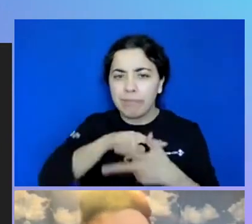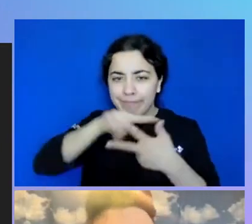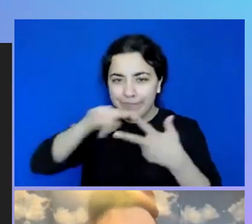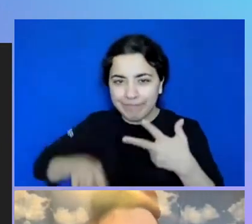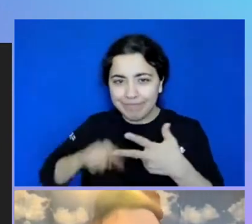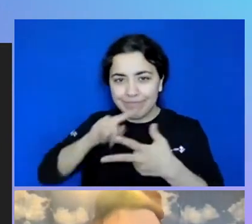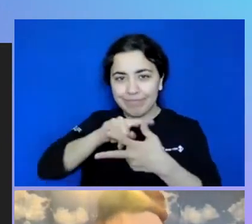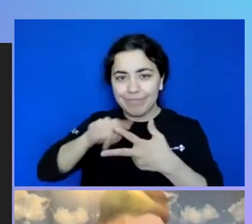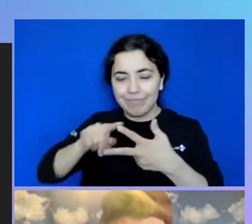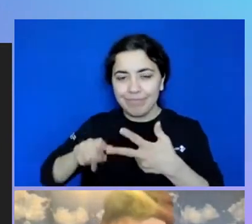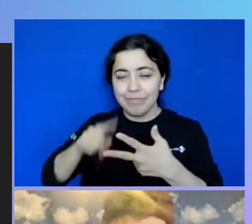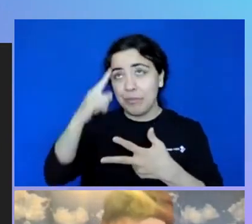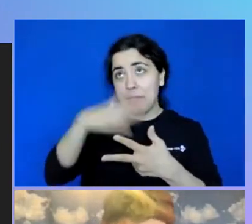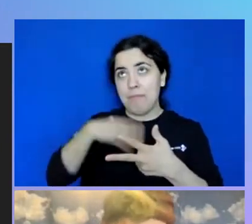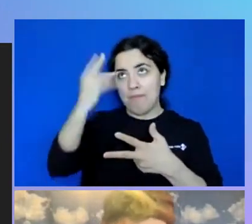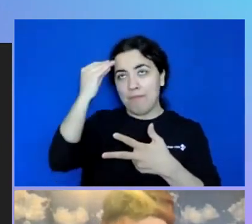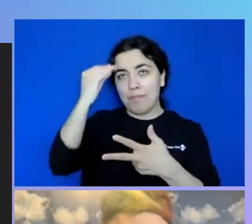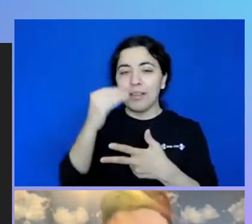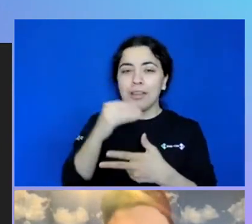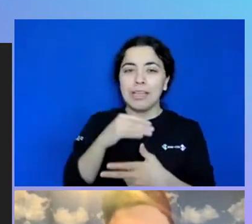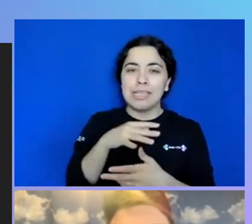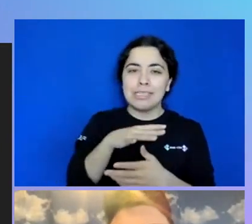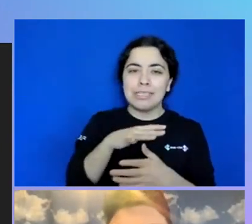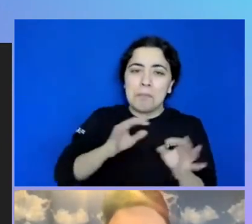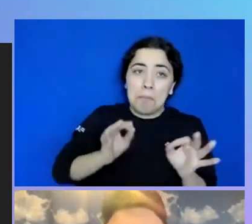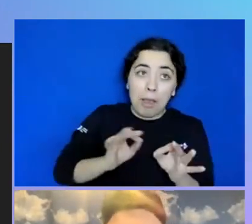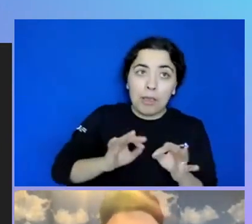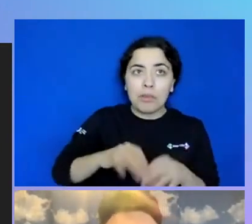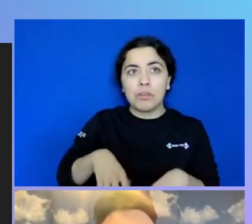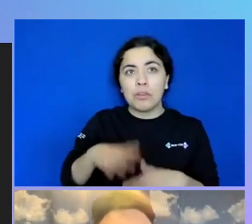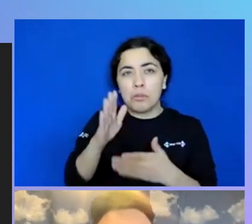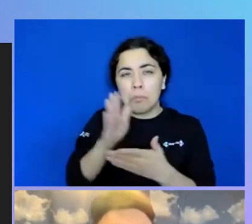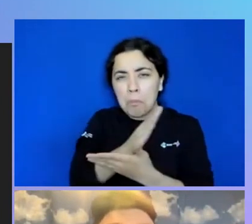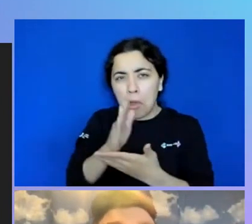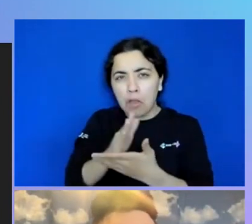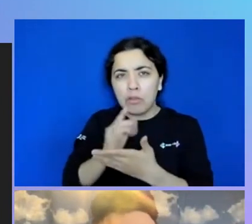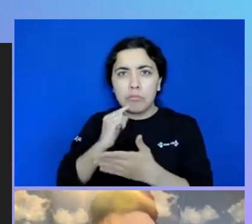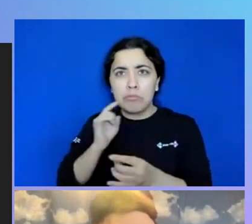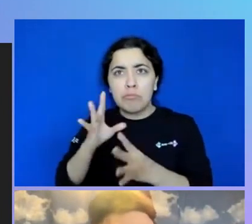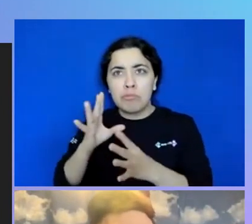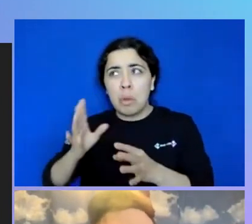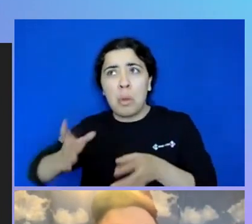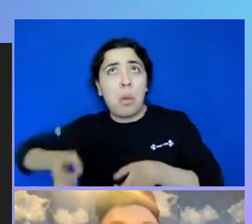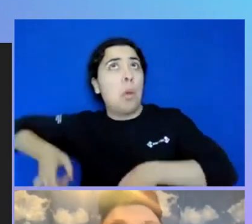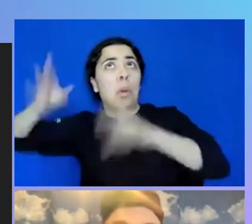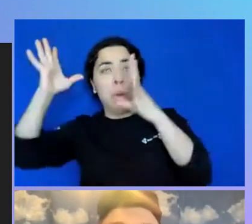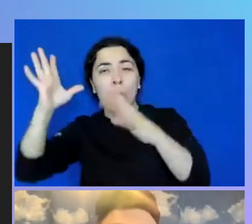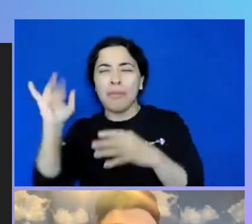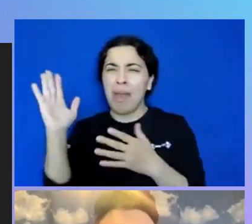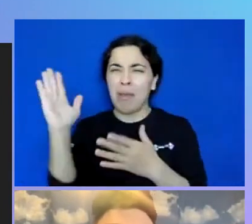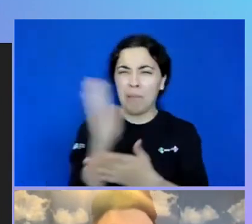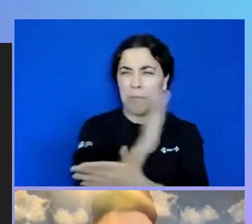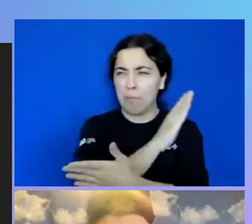serious or critical. So, uh, the first one is to bottleneck, to